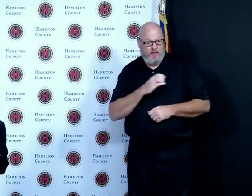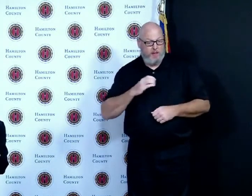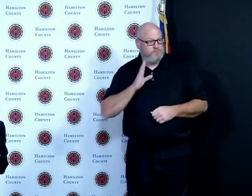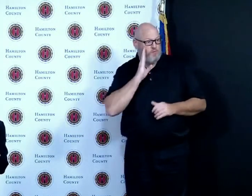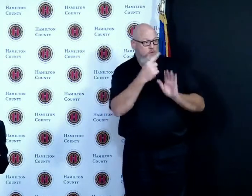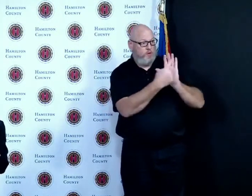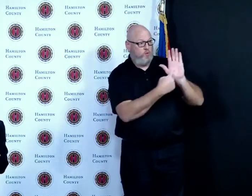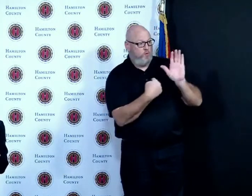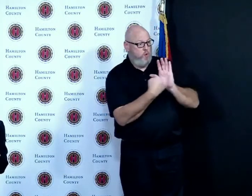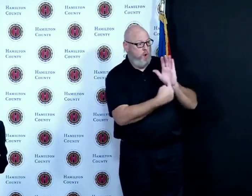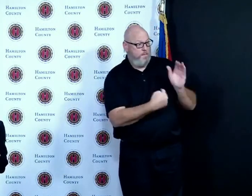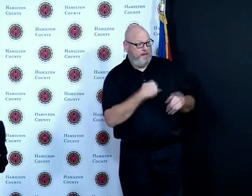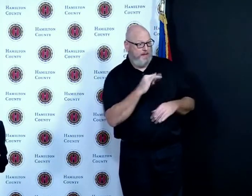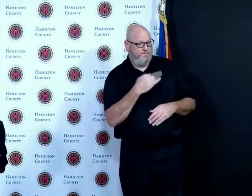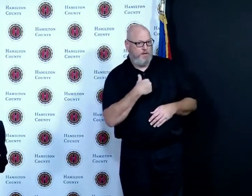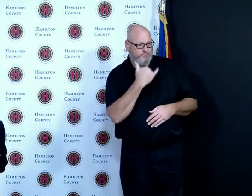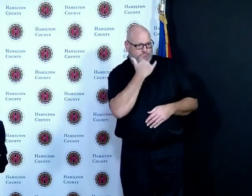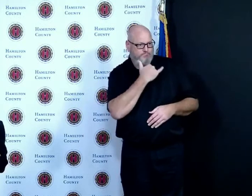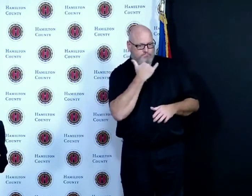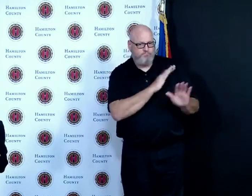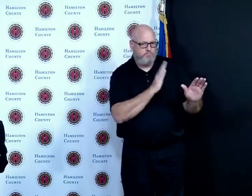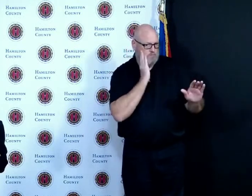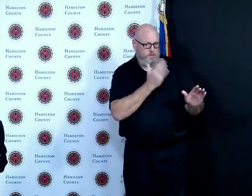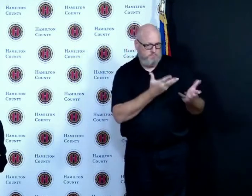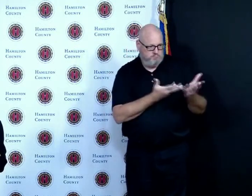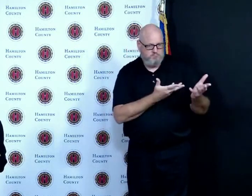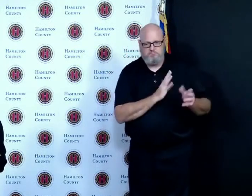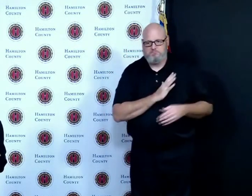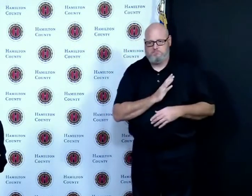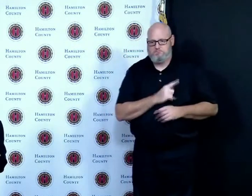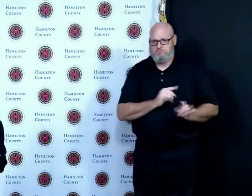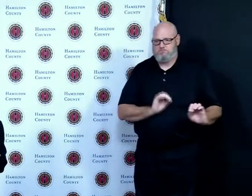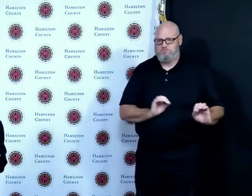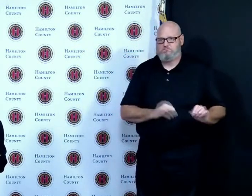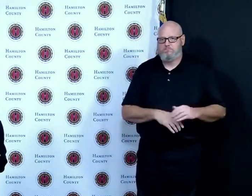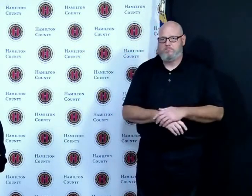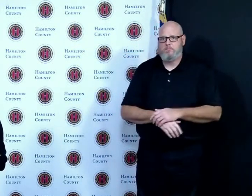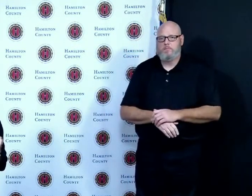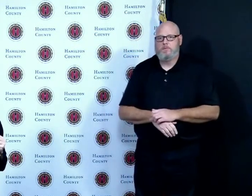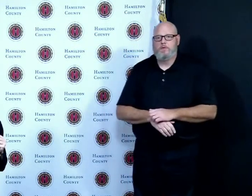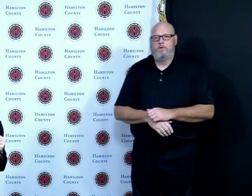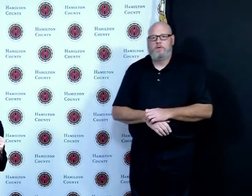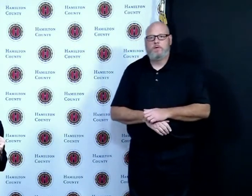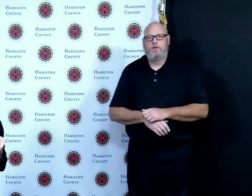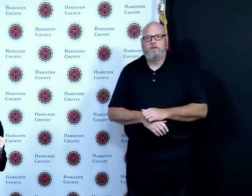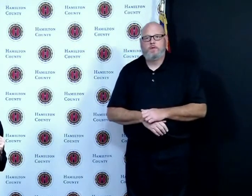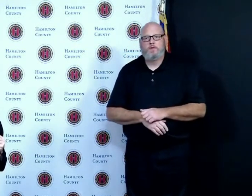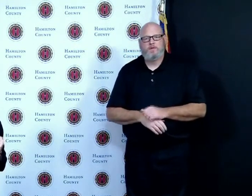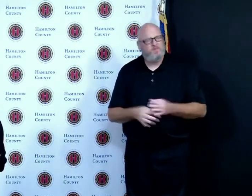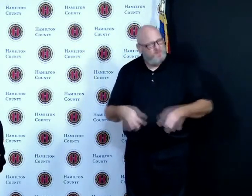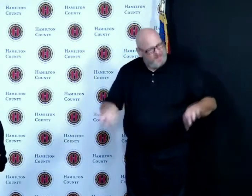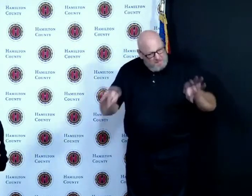the dollars were spent last year and how we are going to build on that or fill gaps